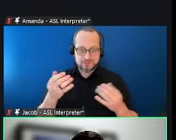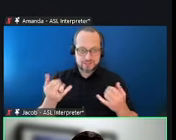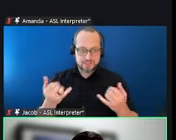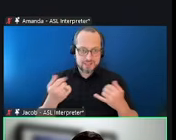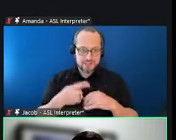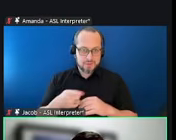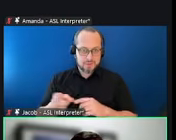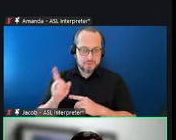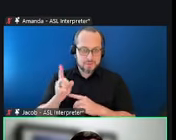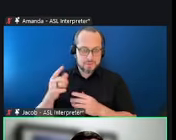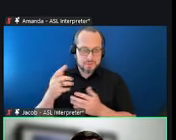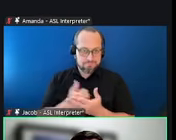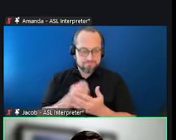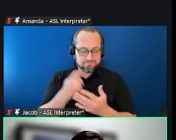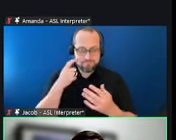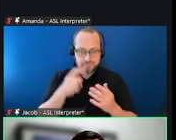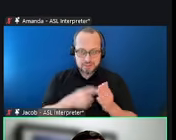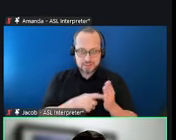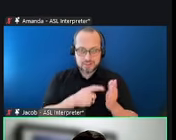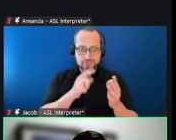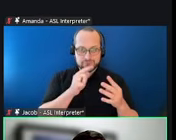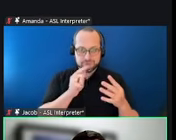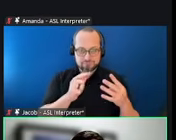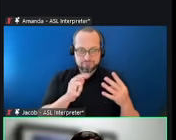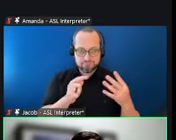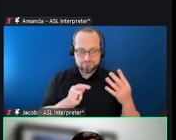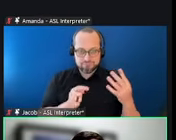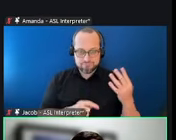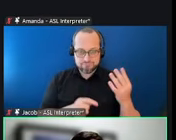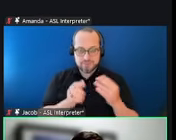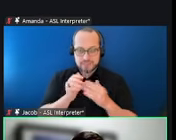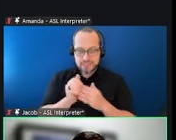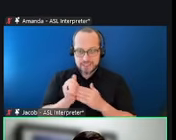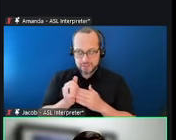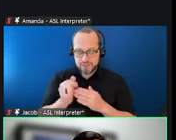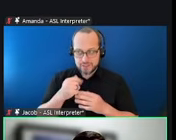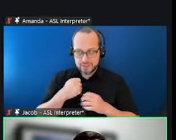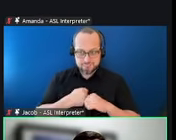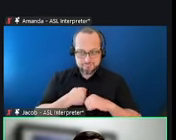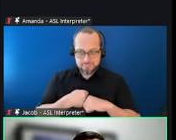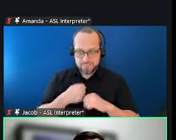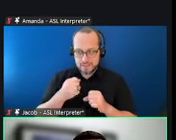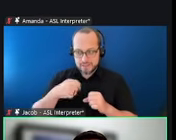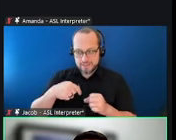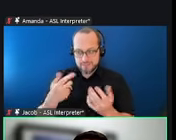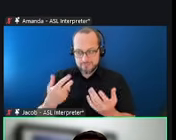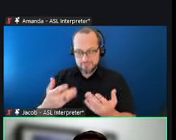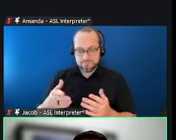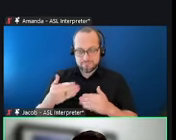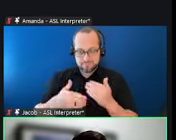to recognize the leaders here who've made this possible and who will continue to be incredibly